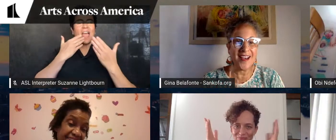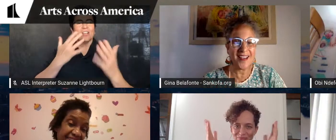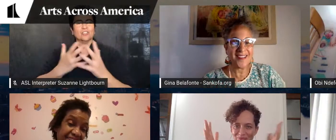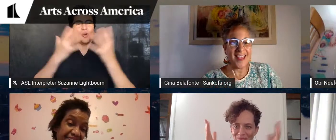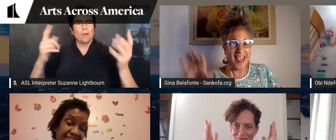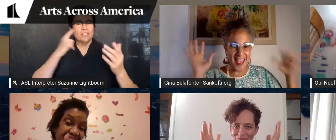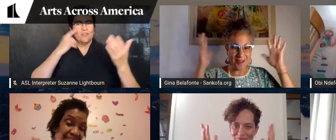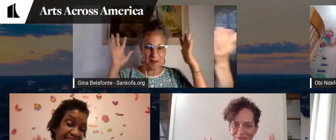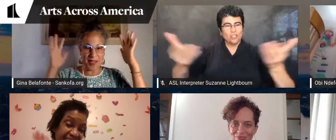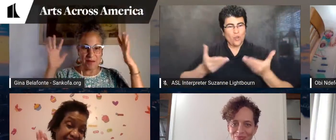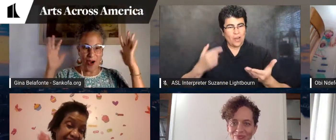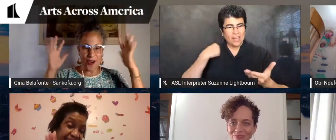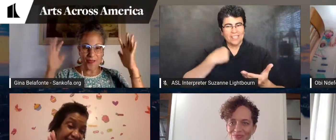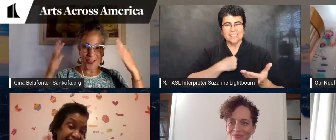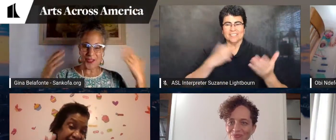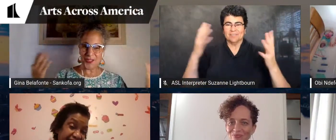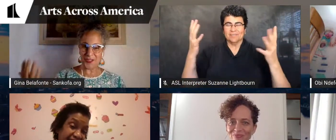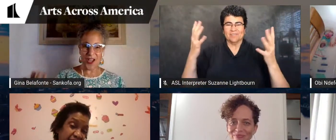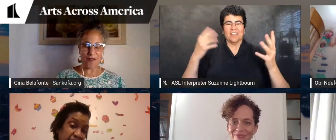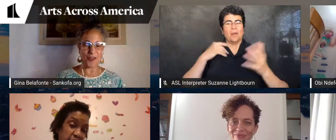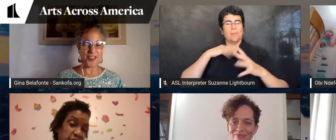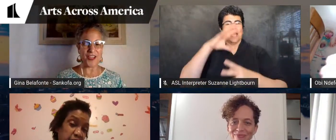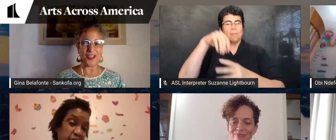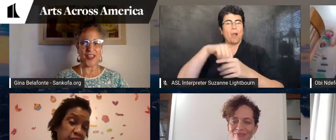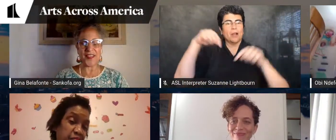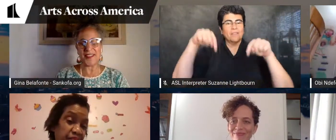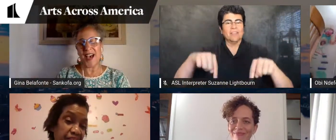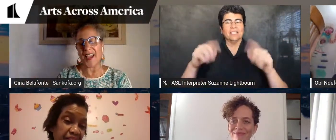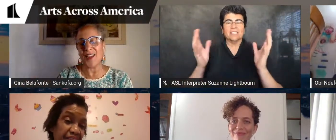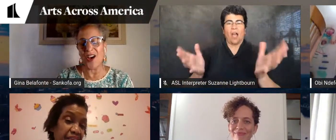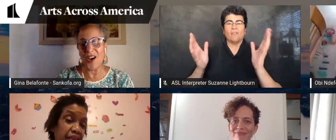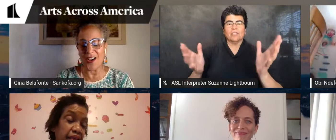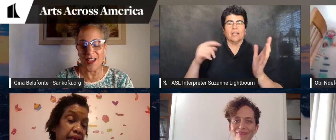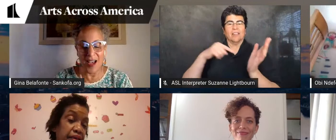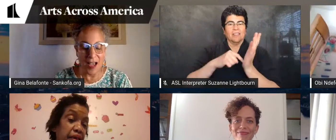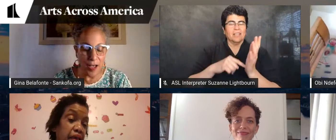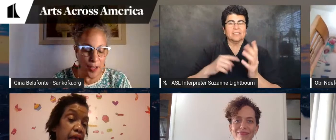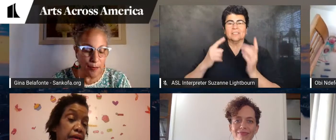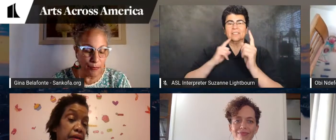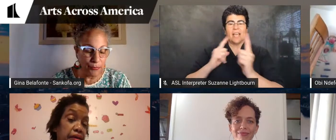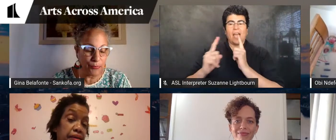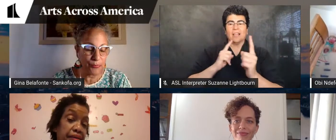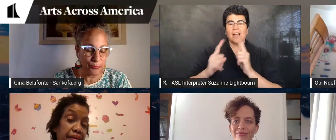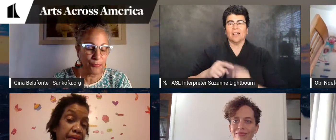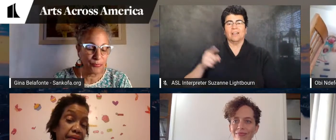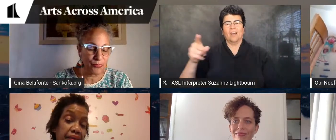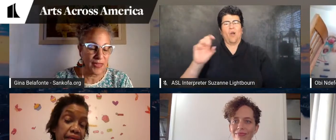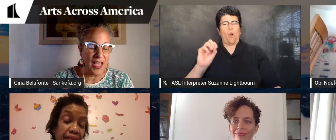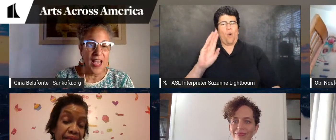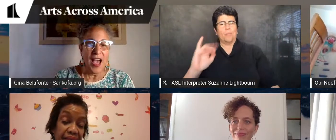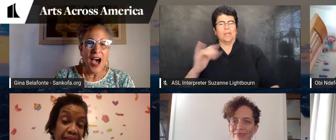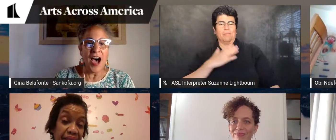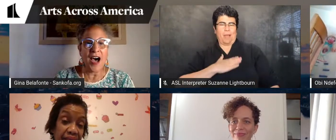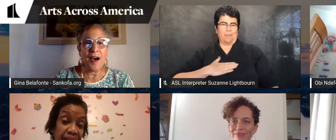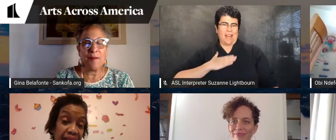and being part of this conversation and this dialogue. My pleasure.